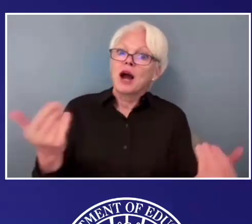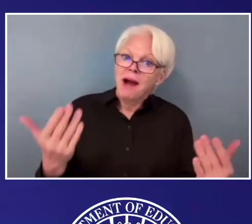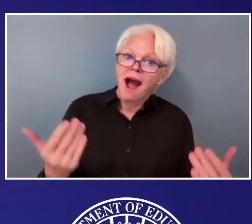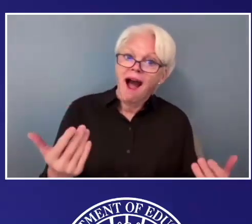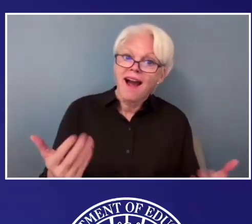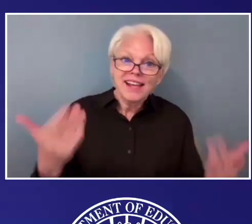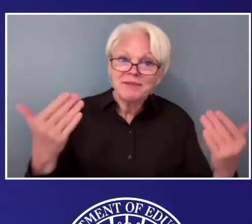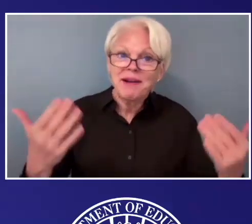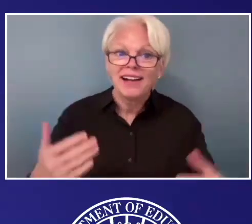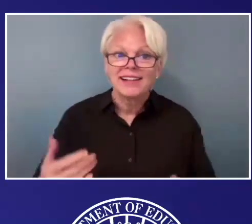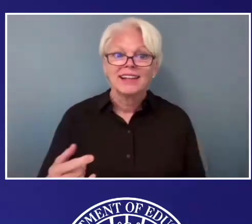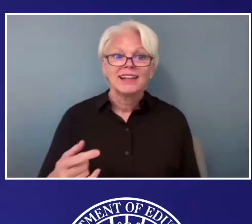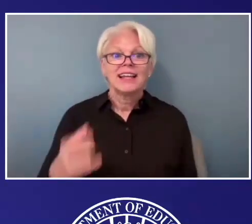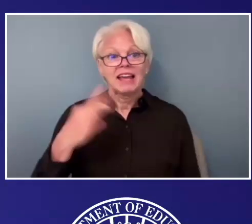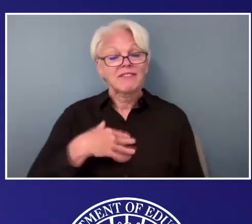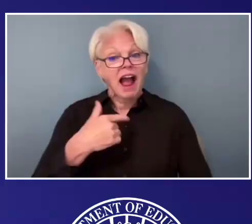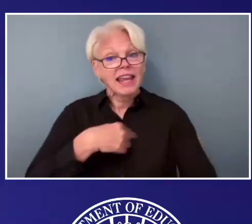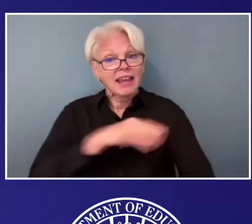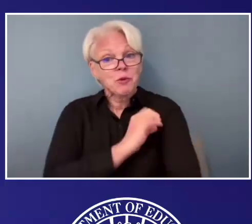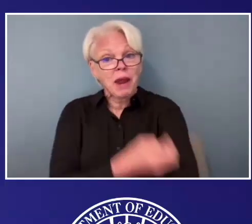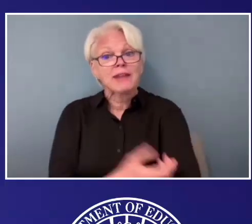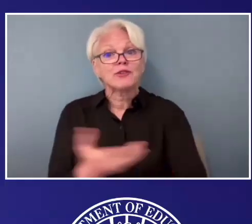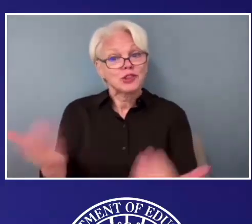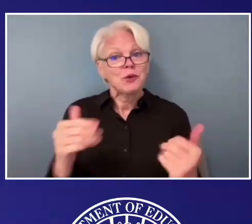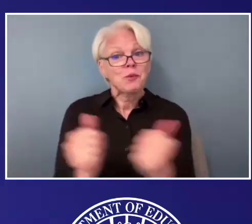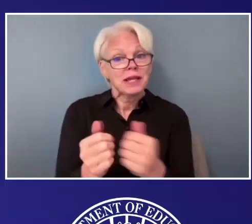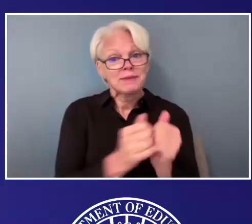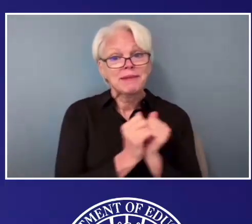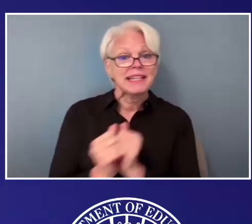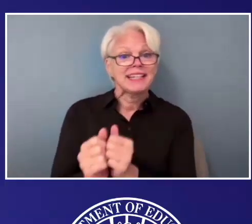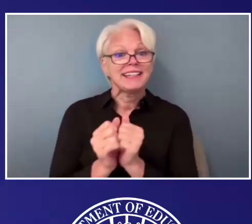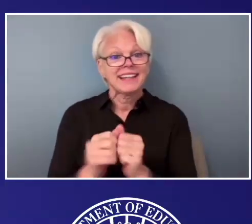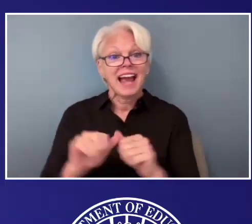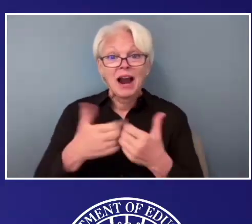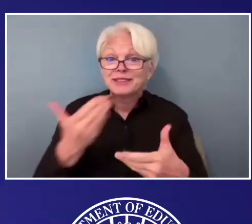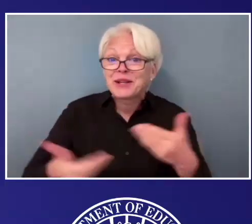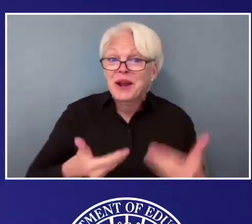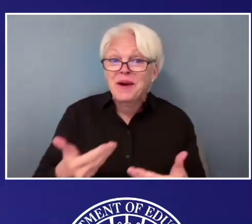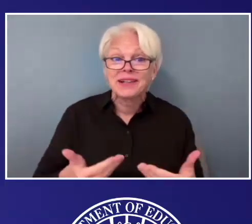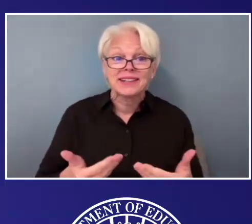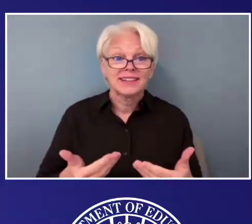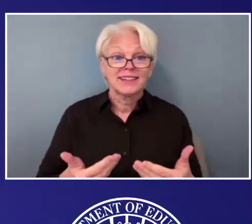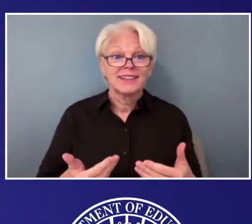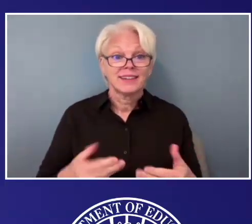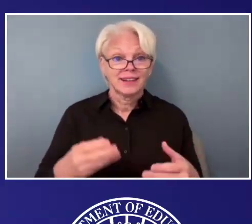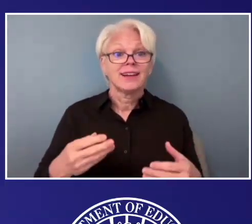If I have to have energy, you're all going to come with me. How's it going? I know -- my team, like,